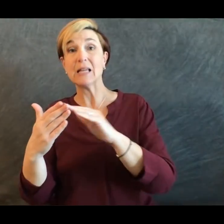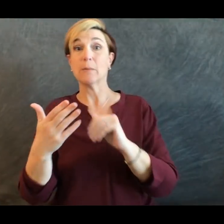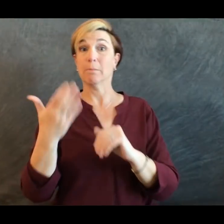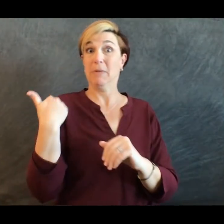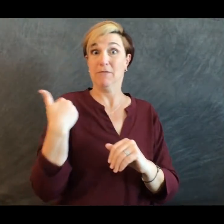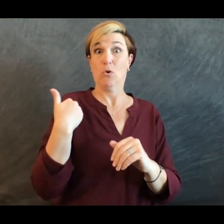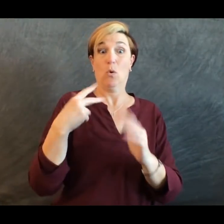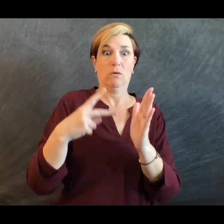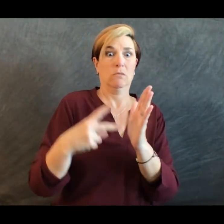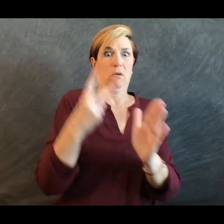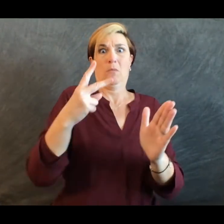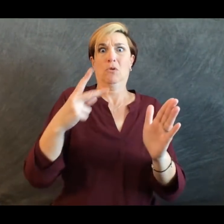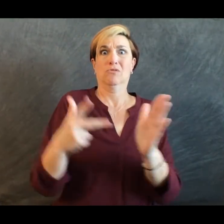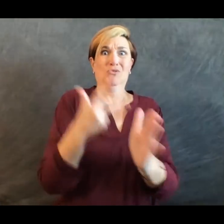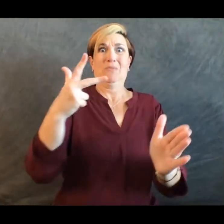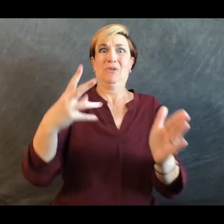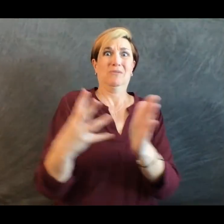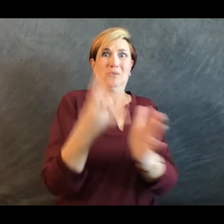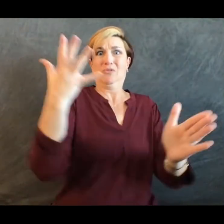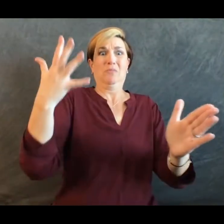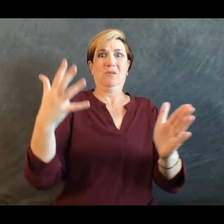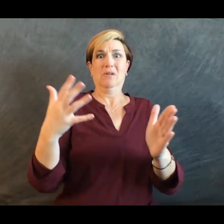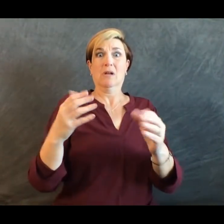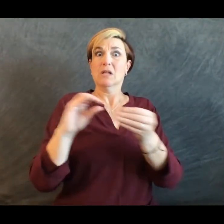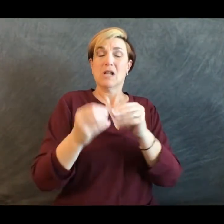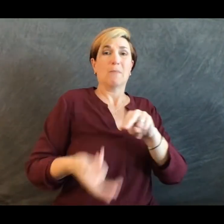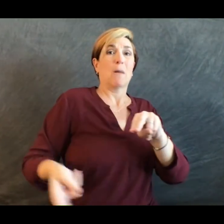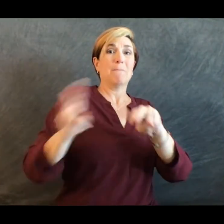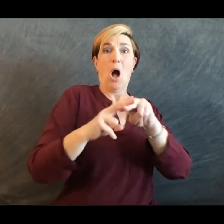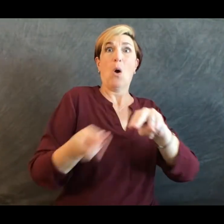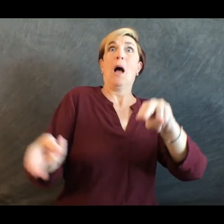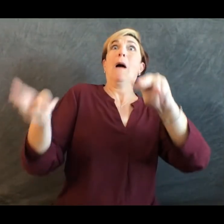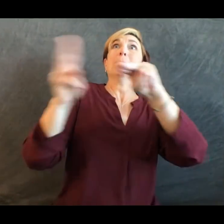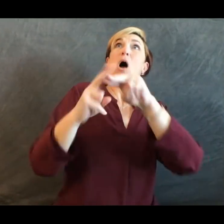increases that went to two fold that now those are going to eight days between